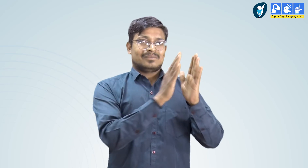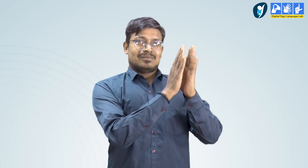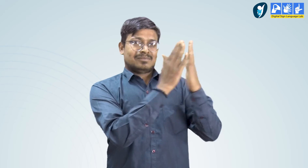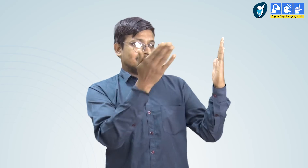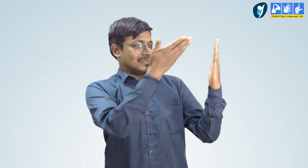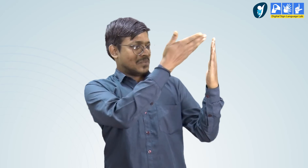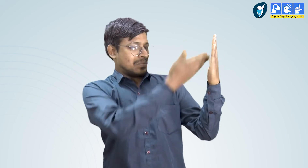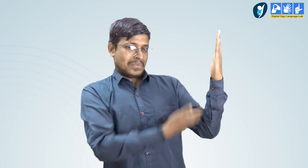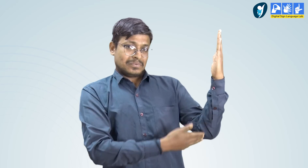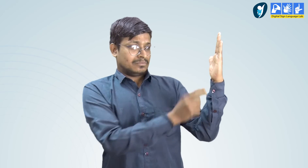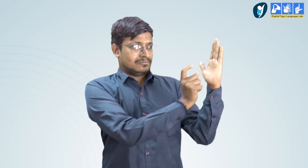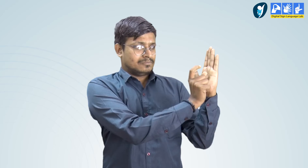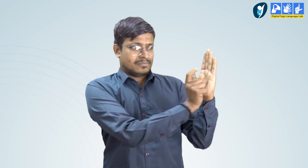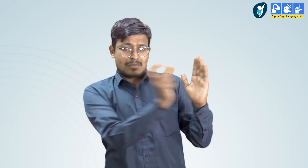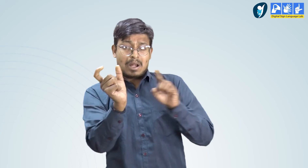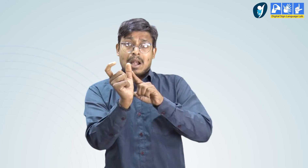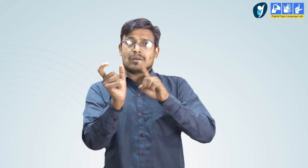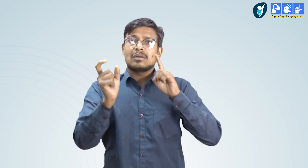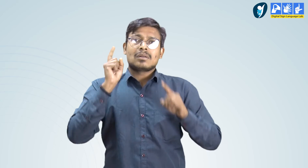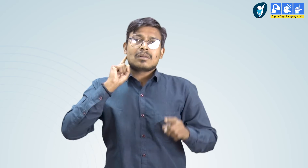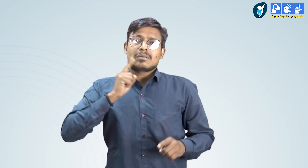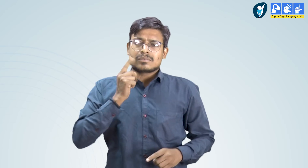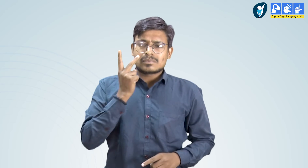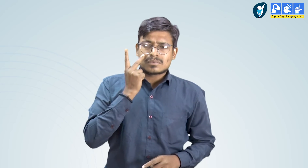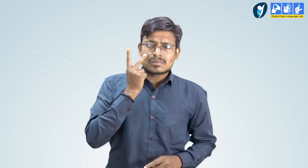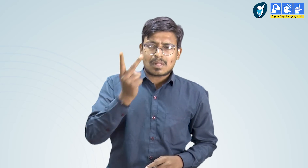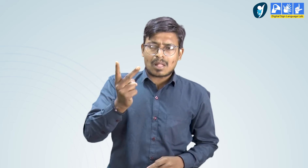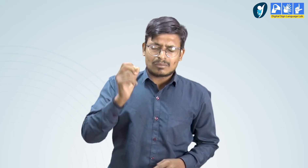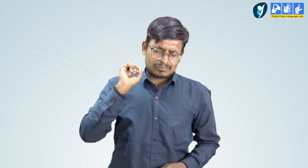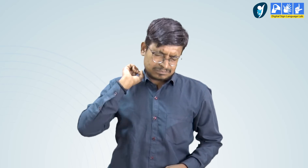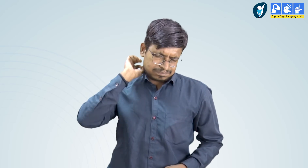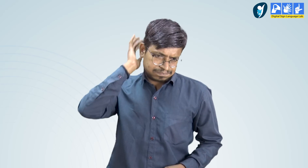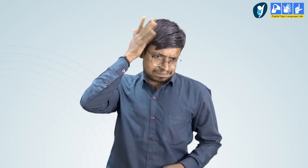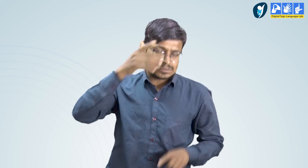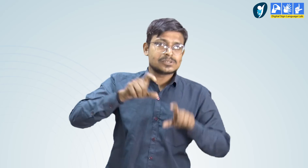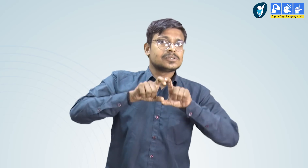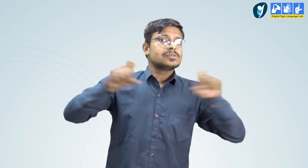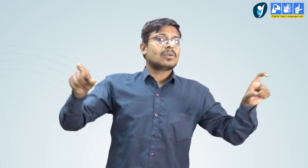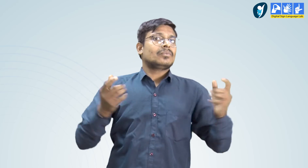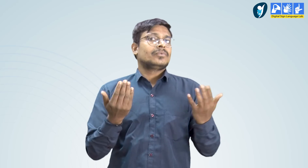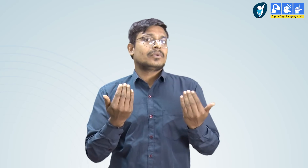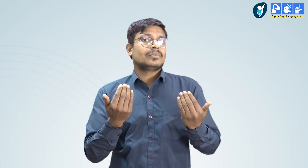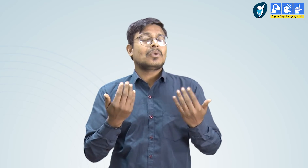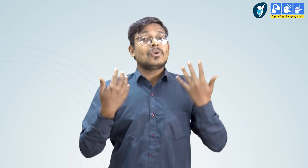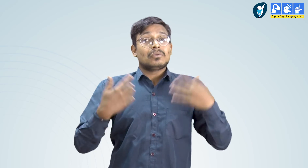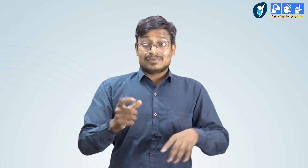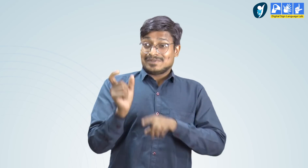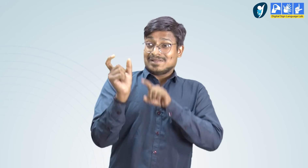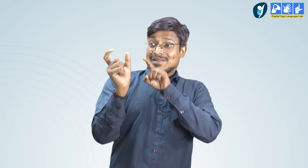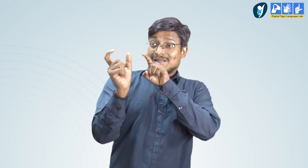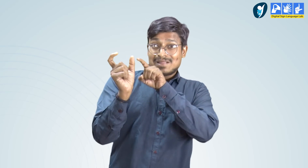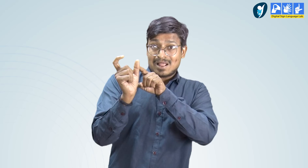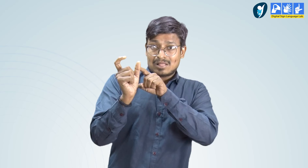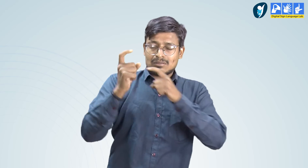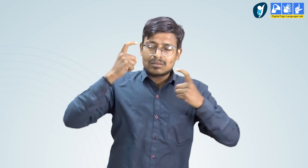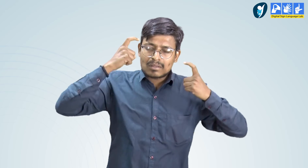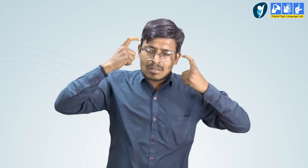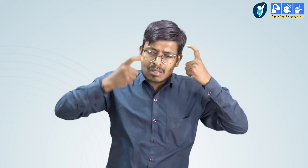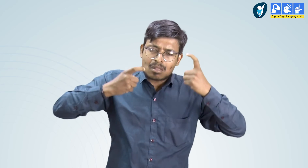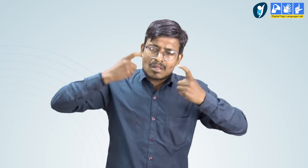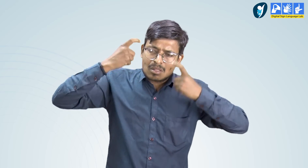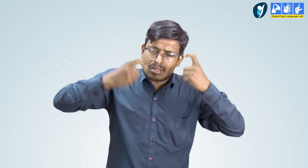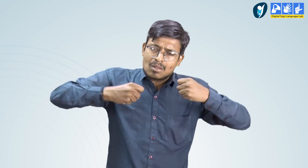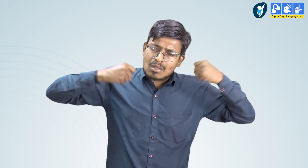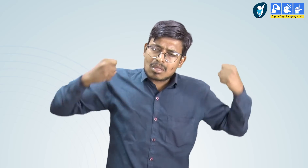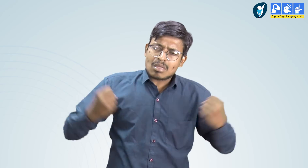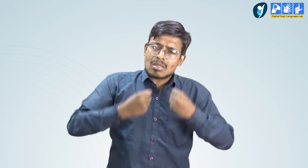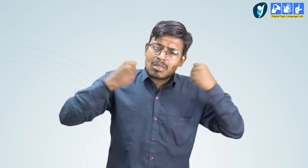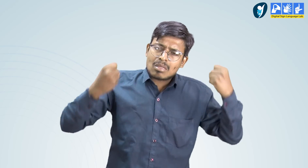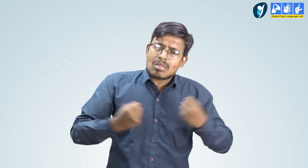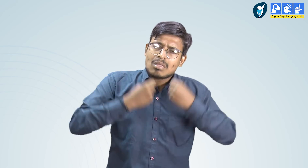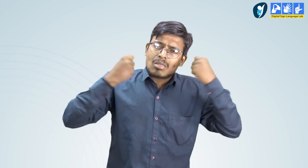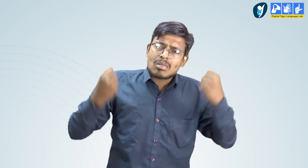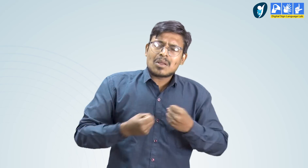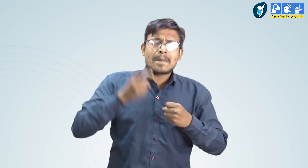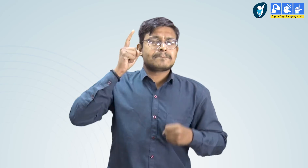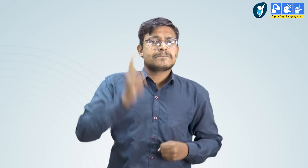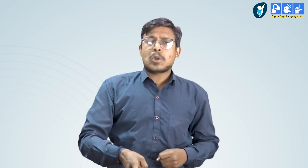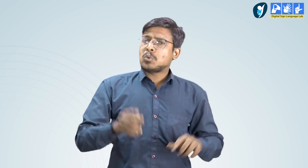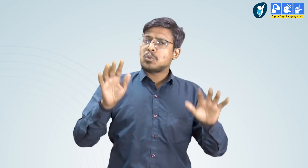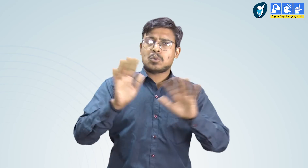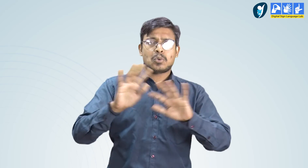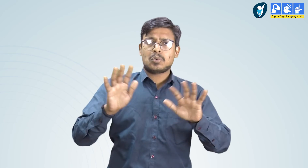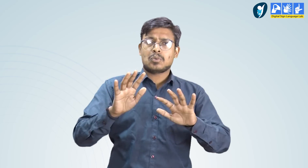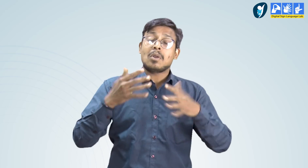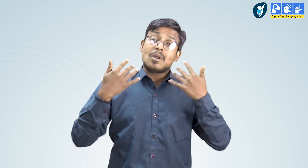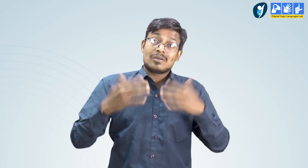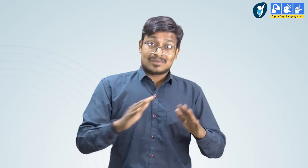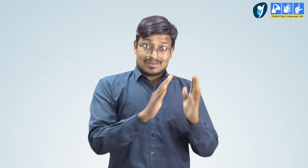So that their cognitive development can happen. For this they do not need to make so much effort.